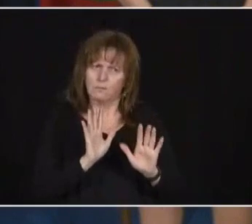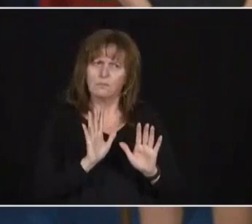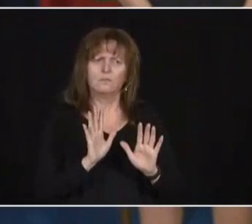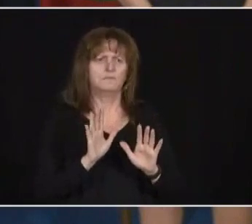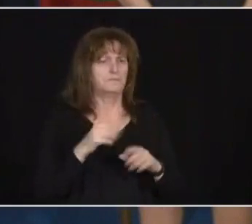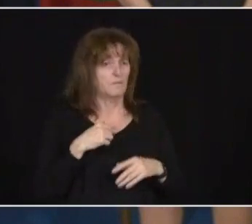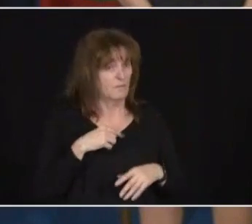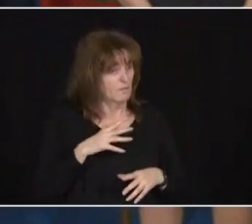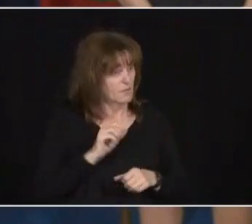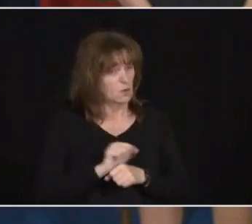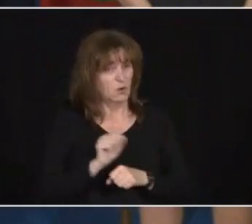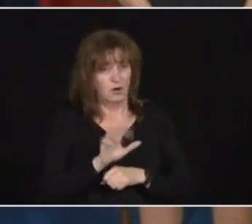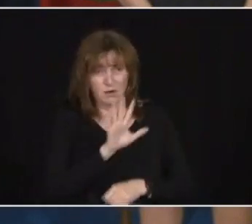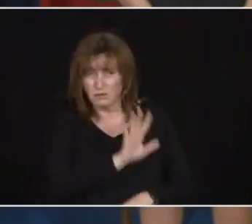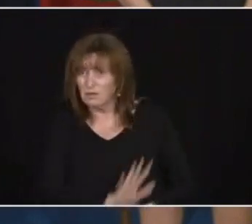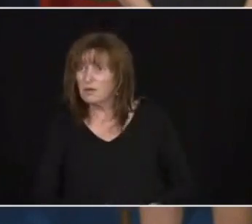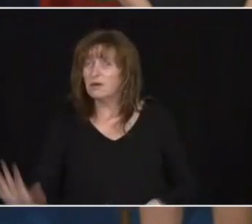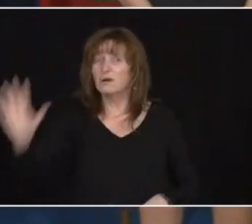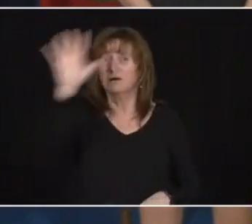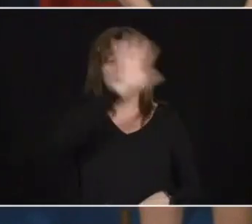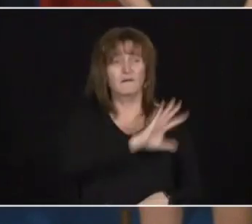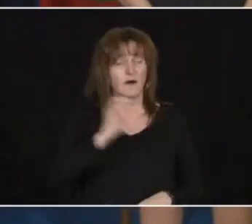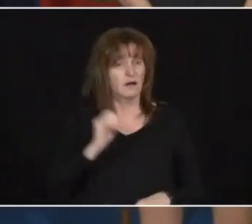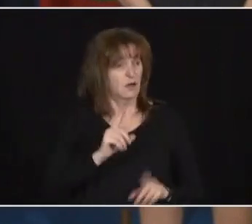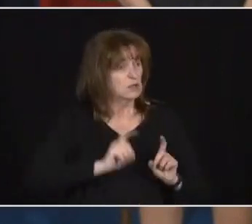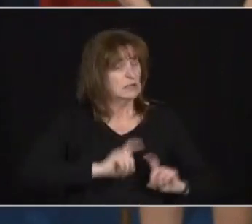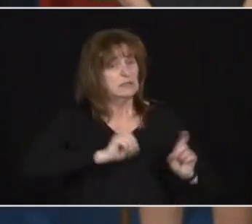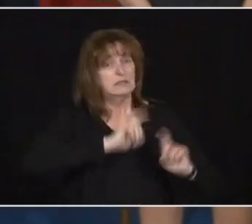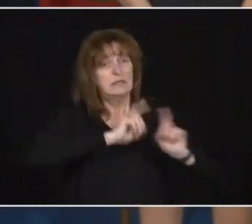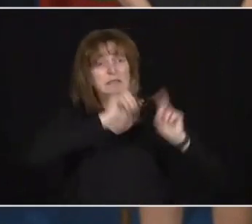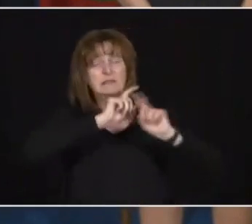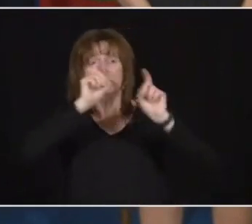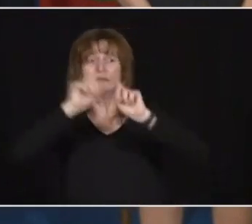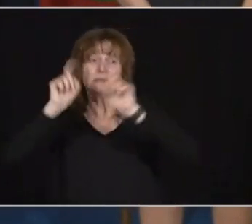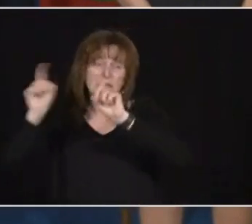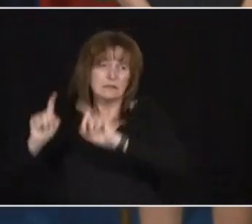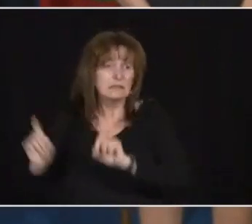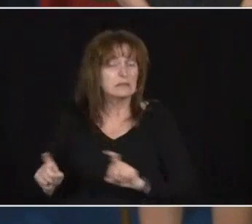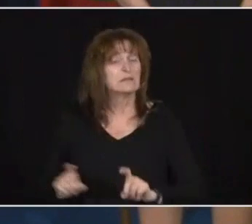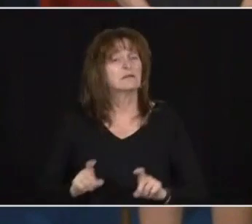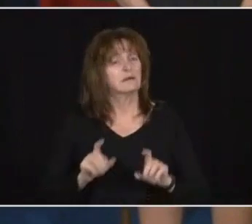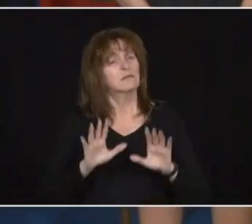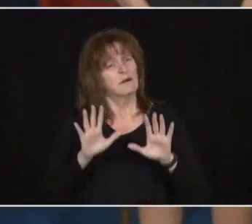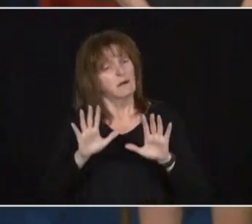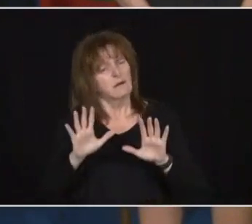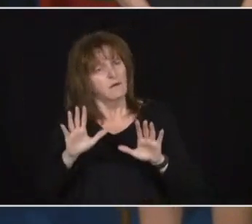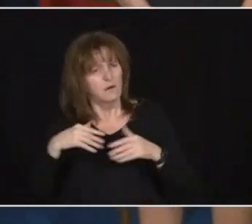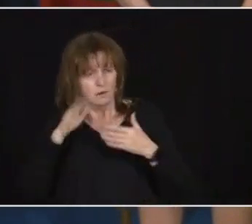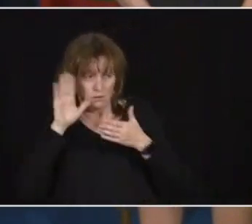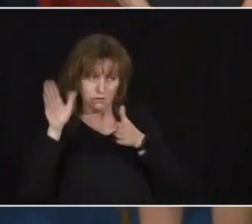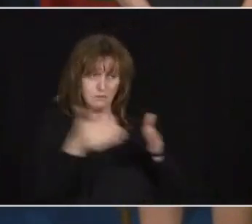We're working hard right across the province to make sure that happens. But our main focus is obviously long-term